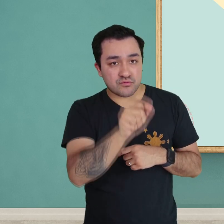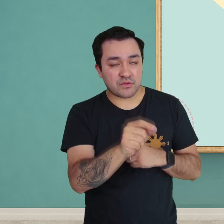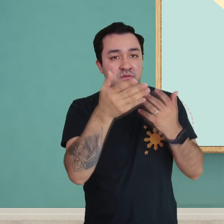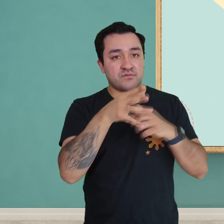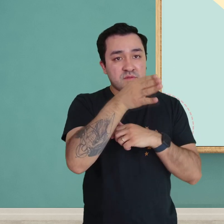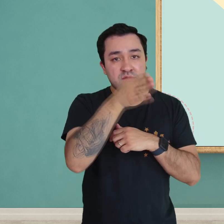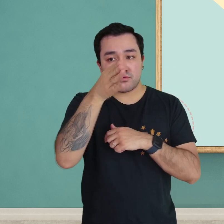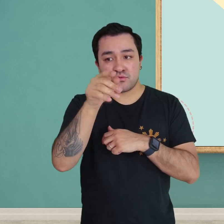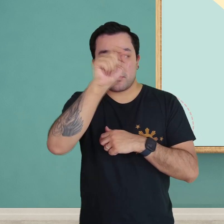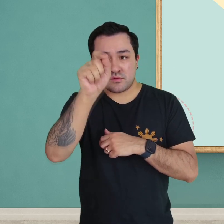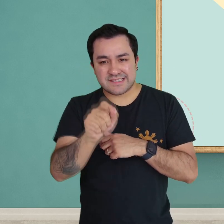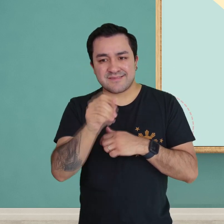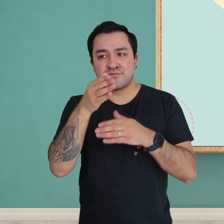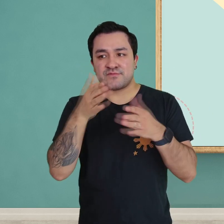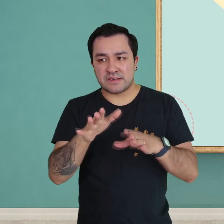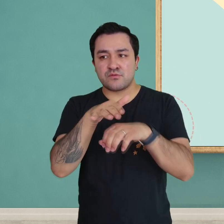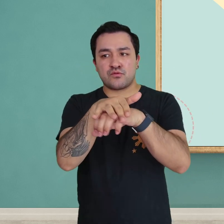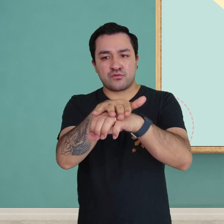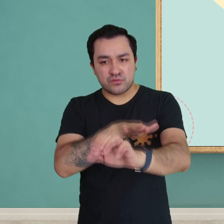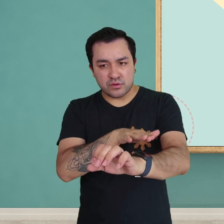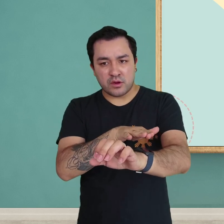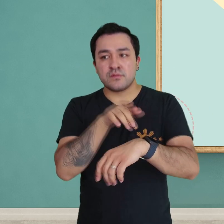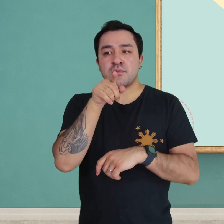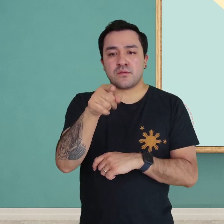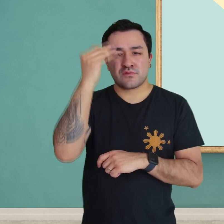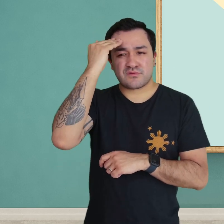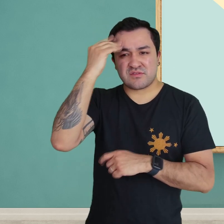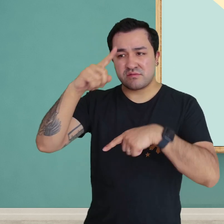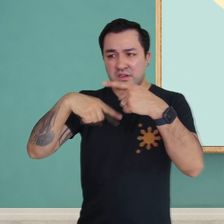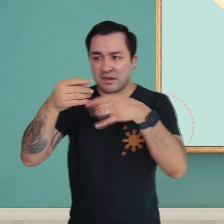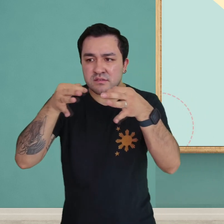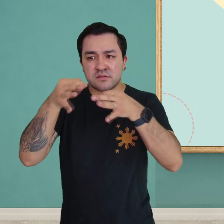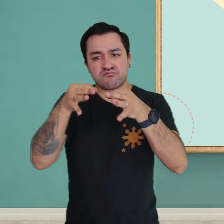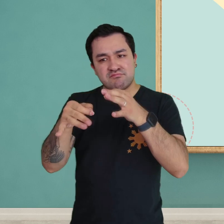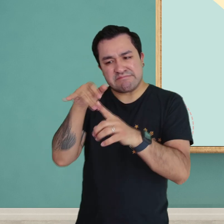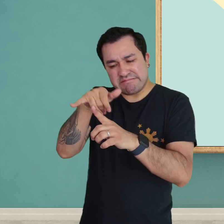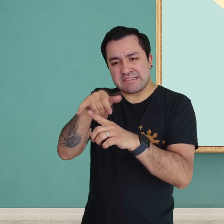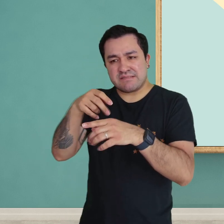describing a sign can be difficult. It is easy to lead somebody towards confusion